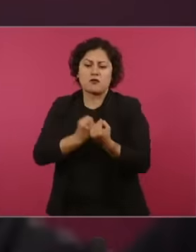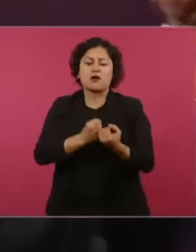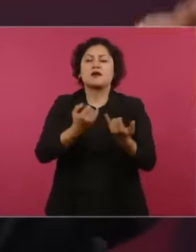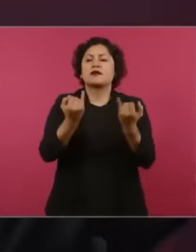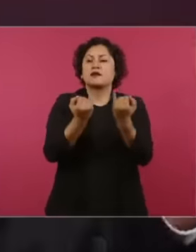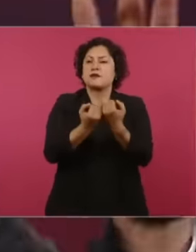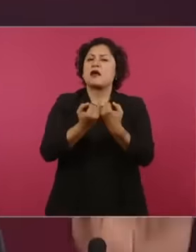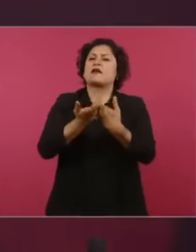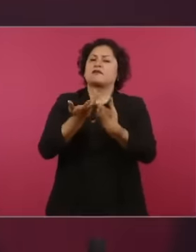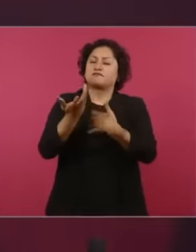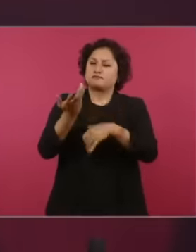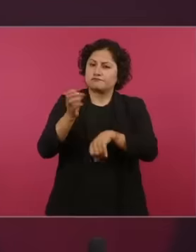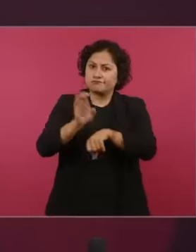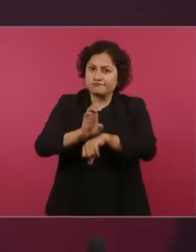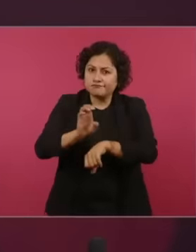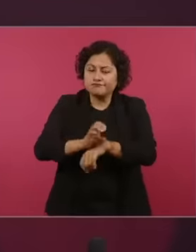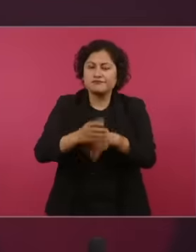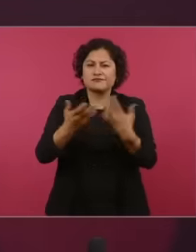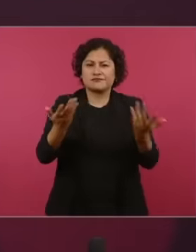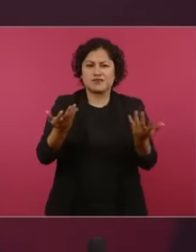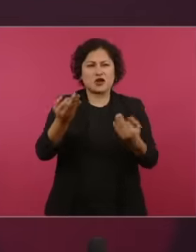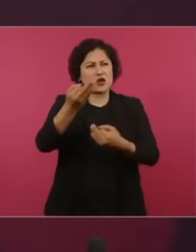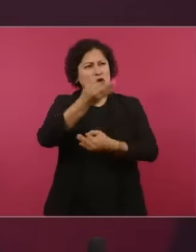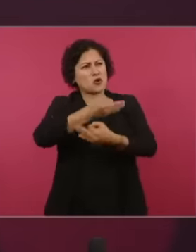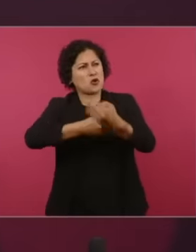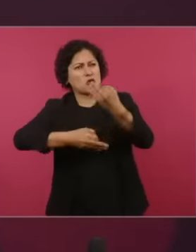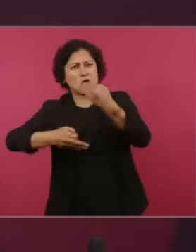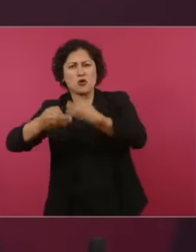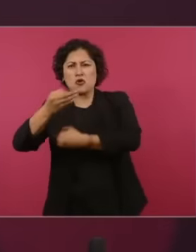involved in